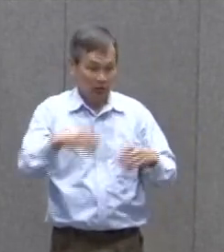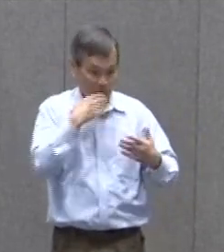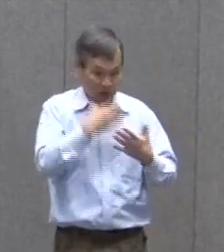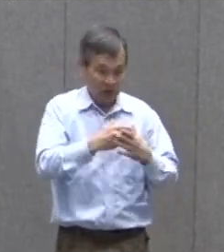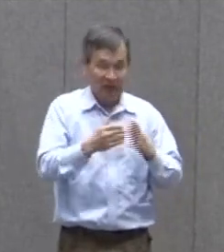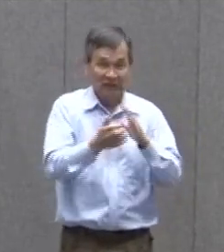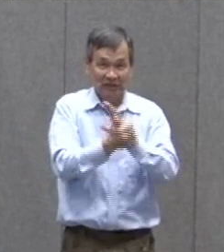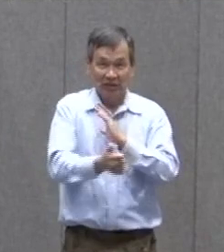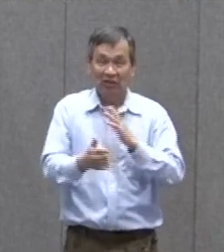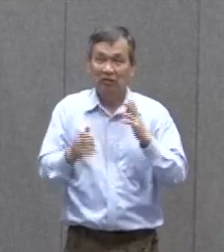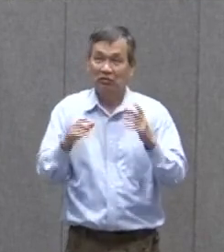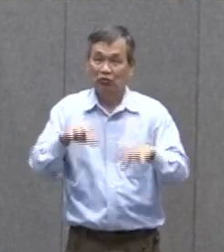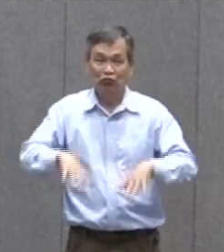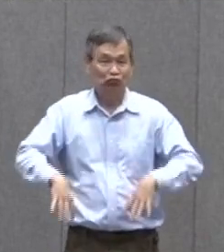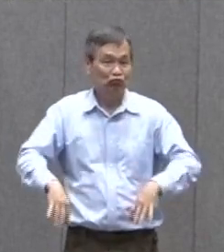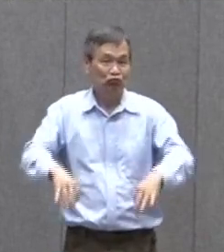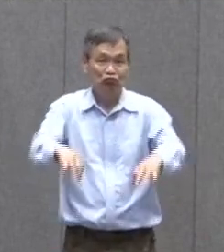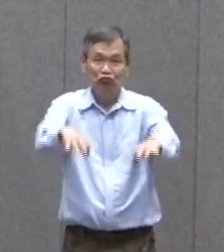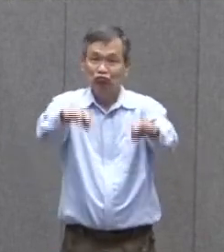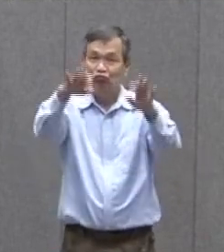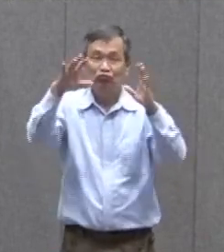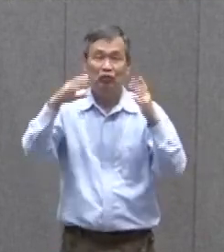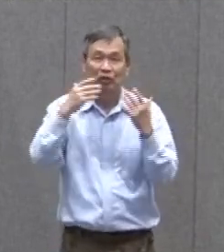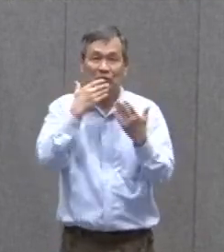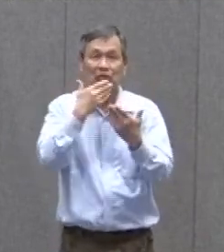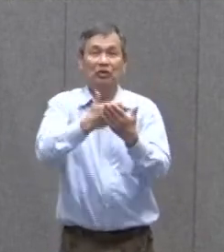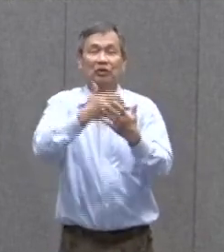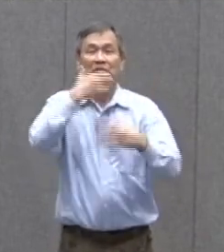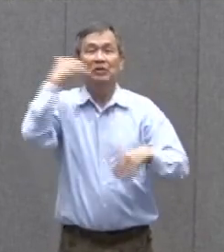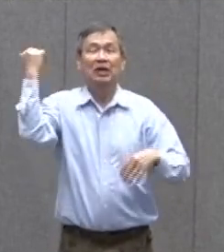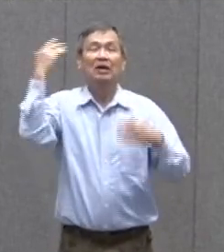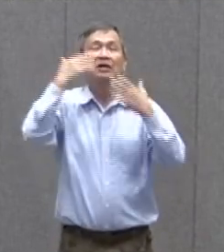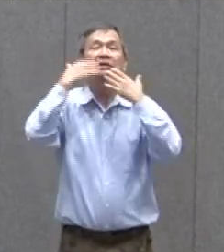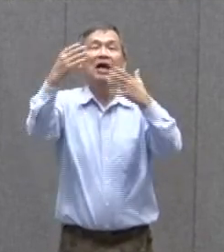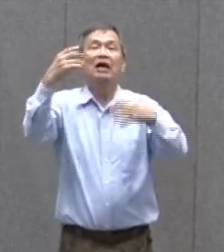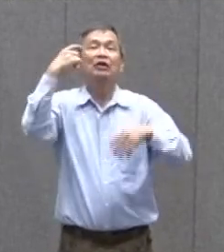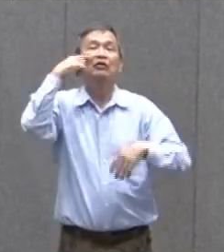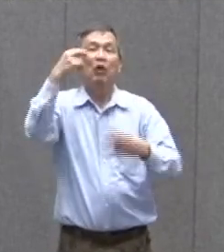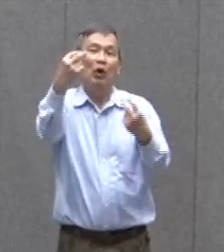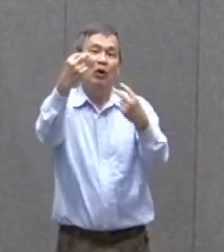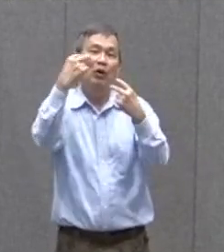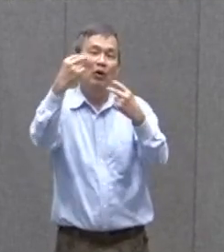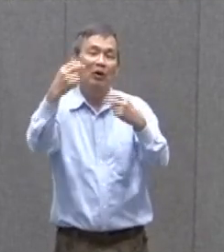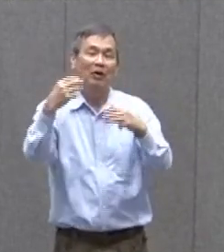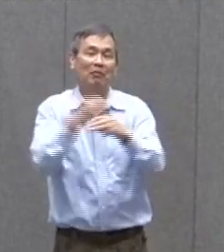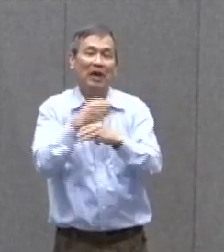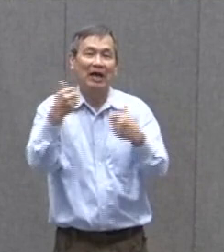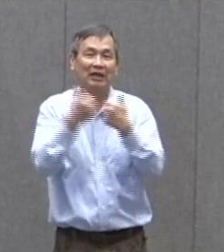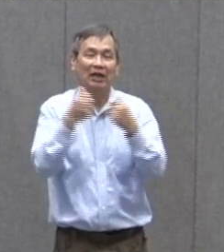new skills faster and faster. Thank you for joining me for math games with Miss Kathy.